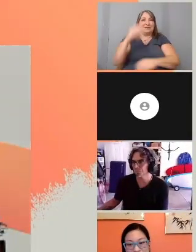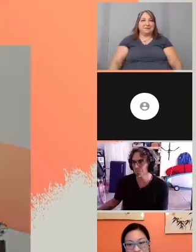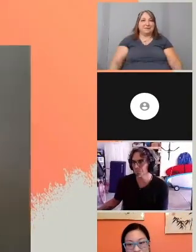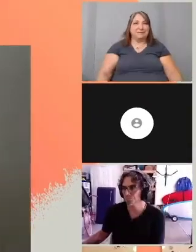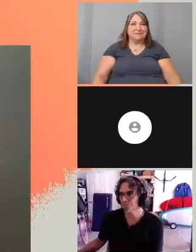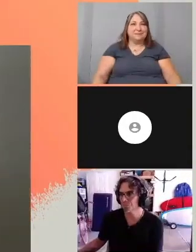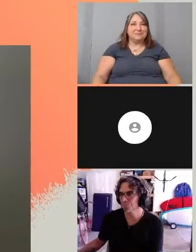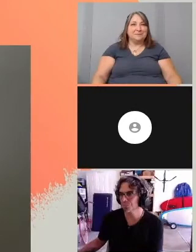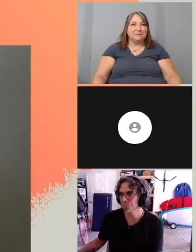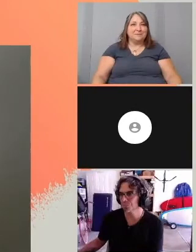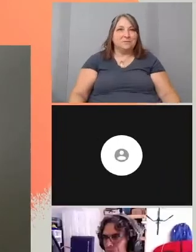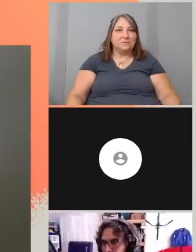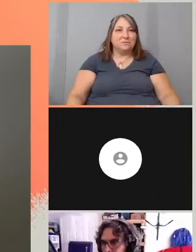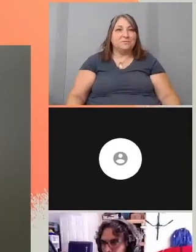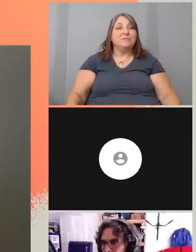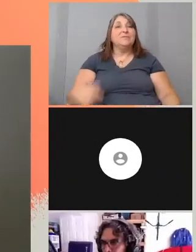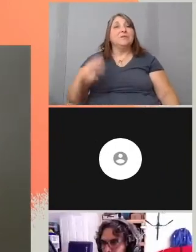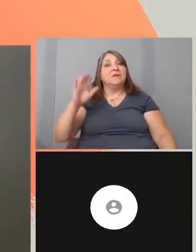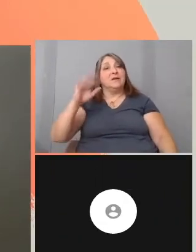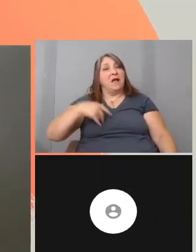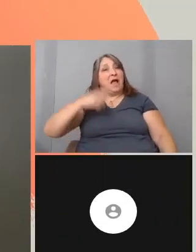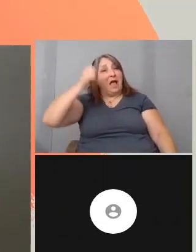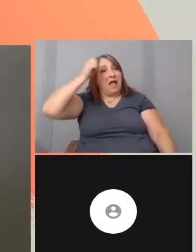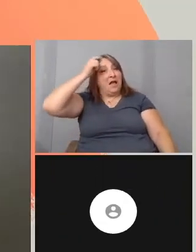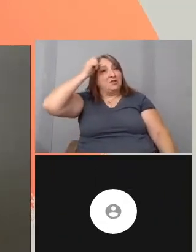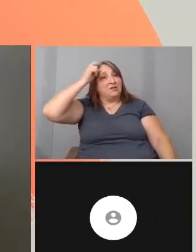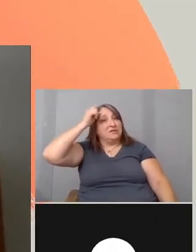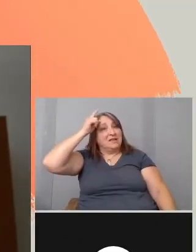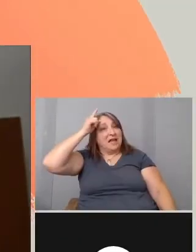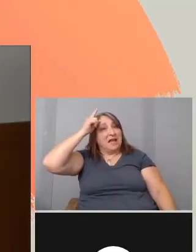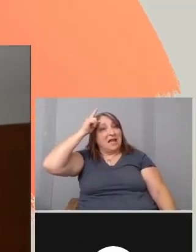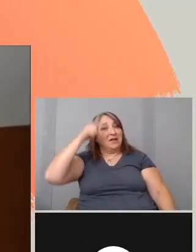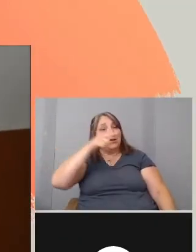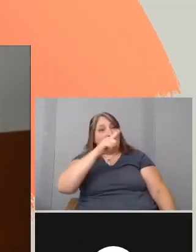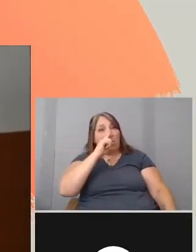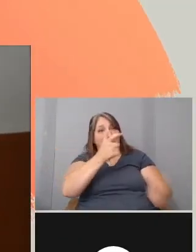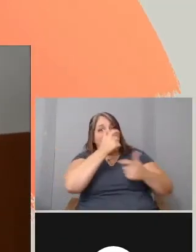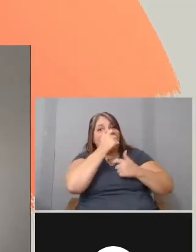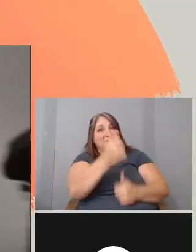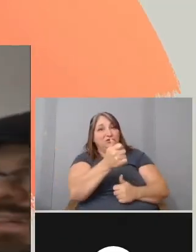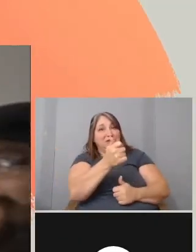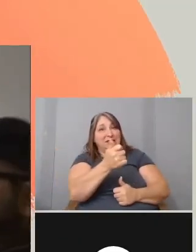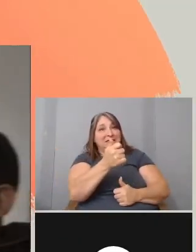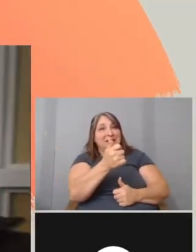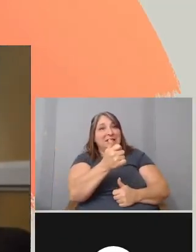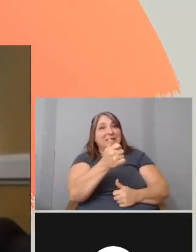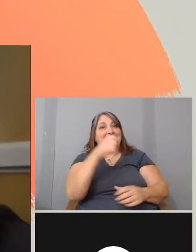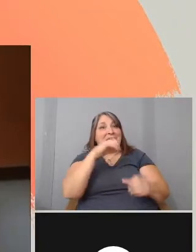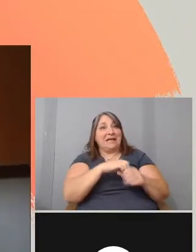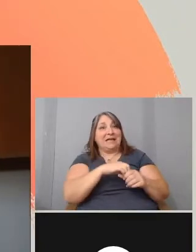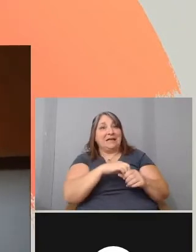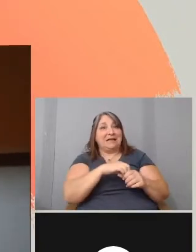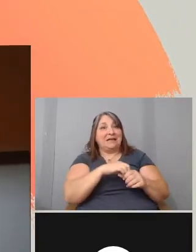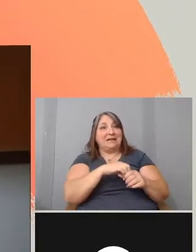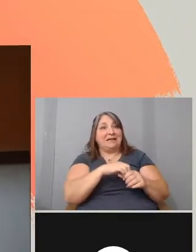I understand that you are interested in pregnancy? Yeah.